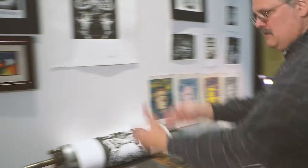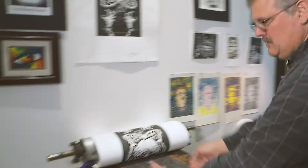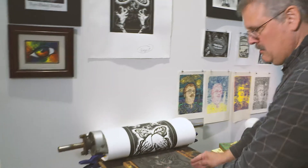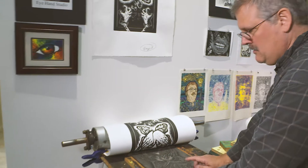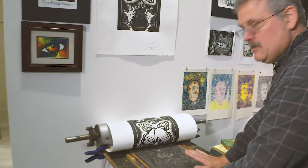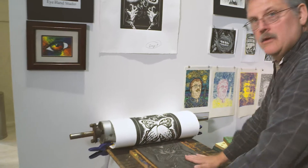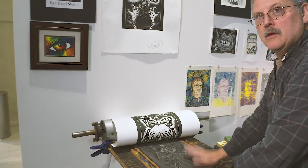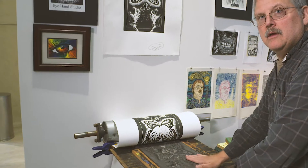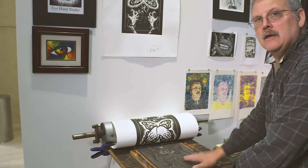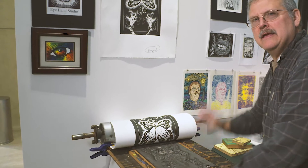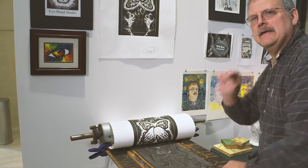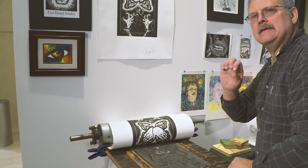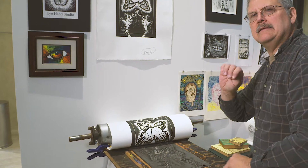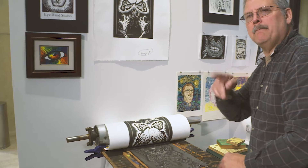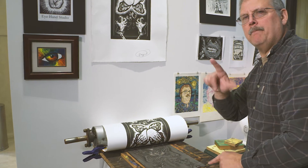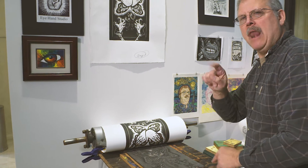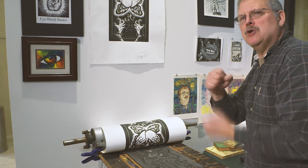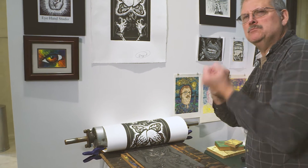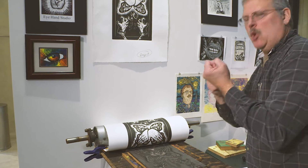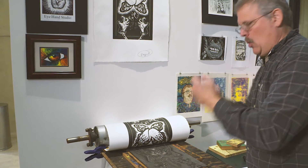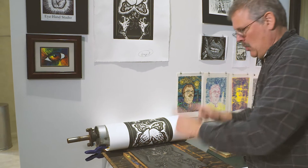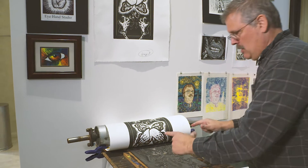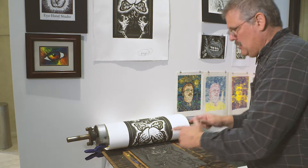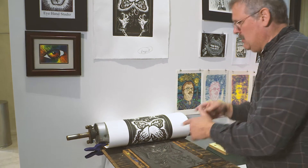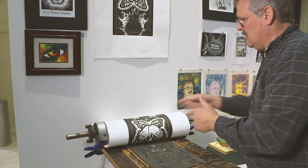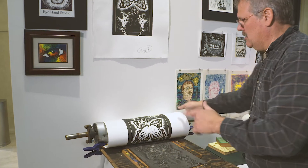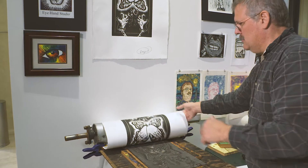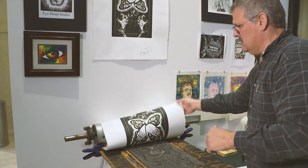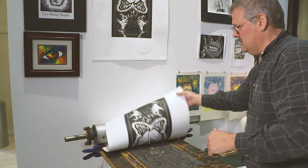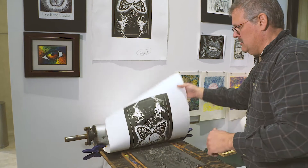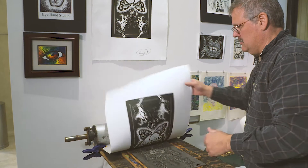I take the block and I put it on the template support.